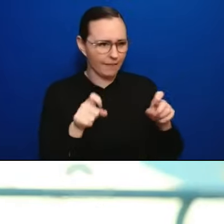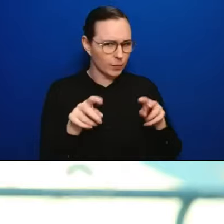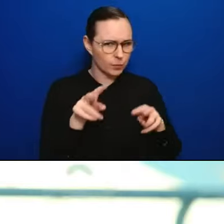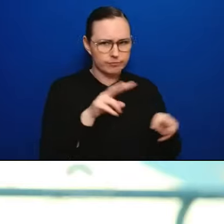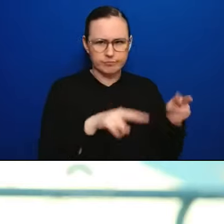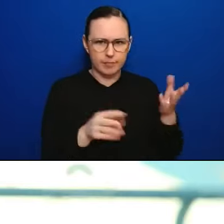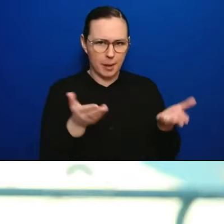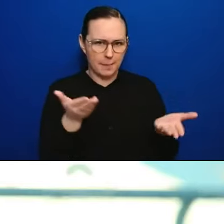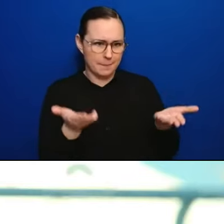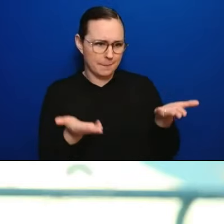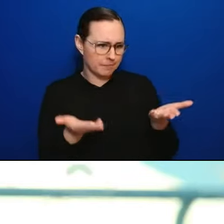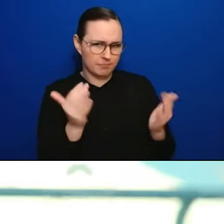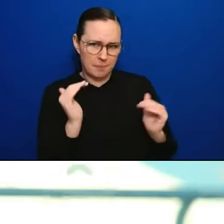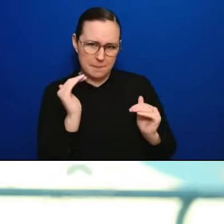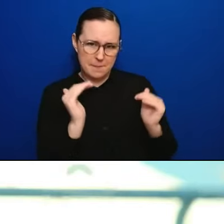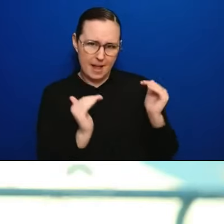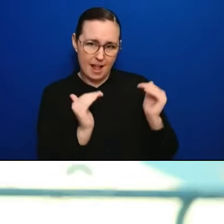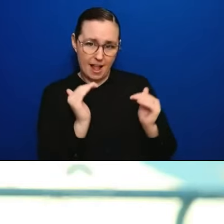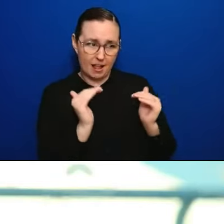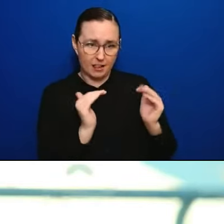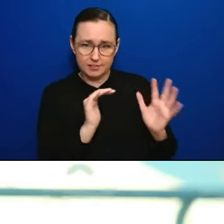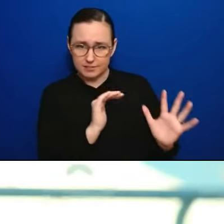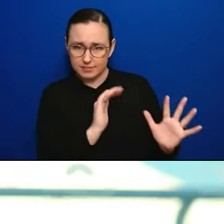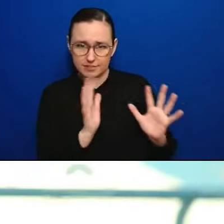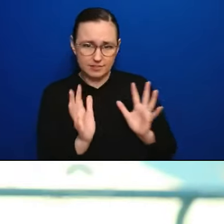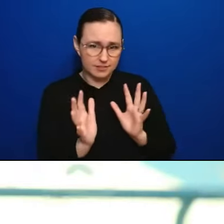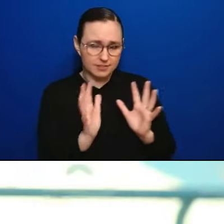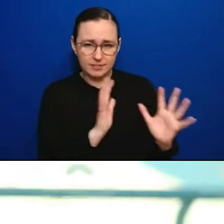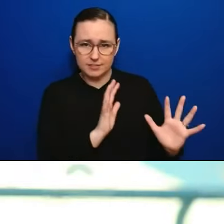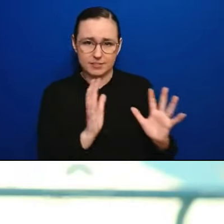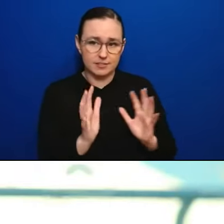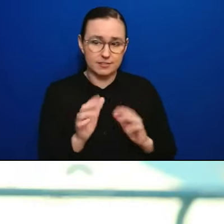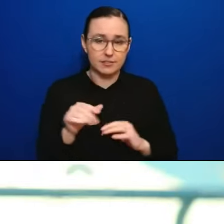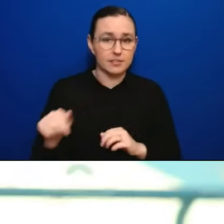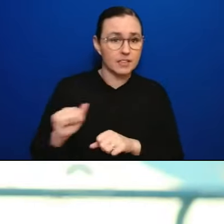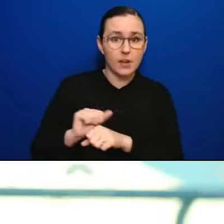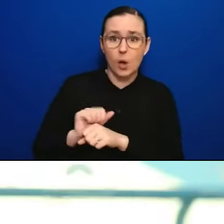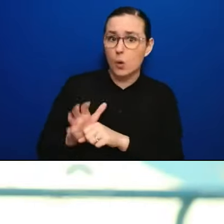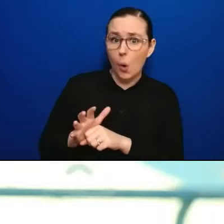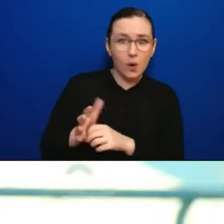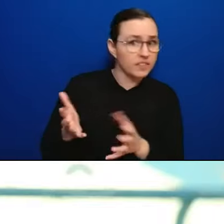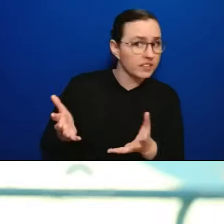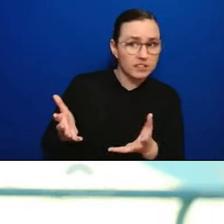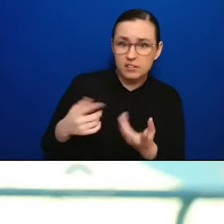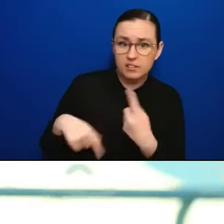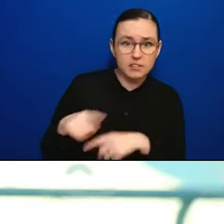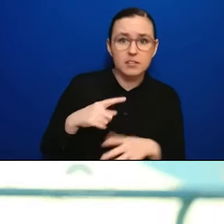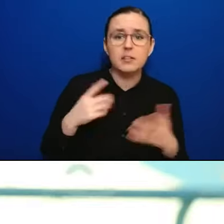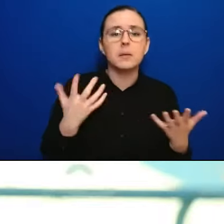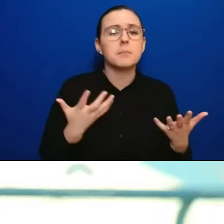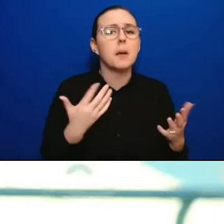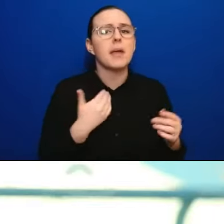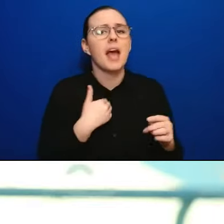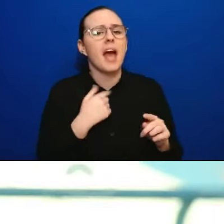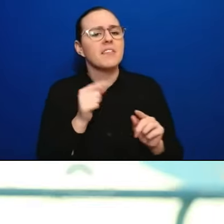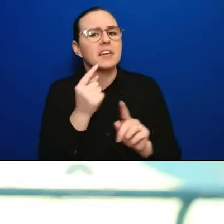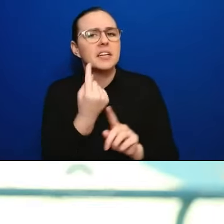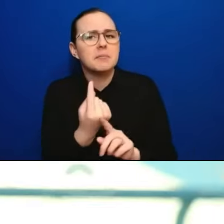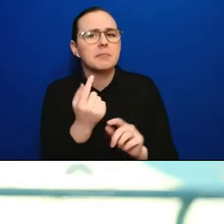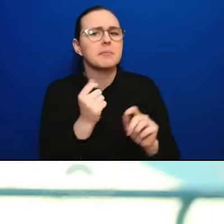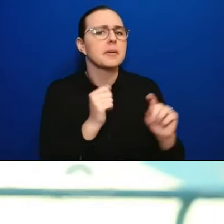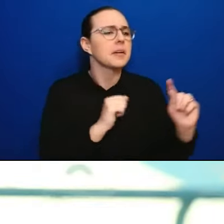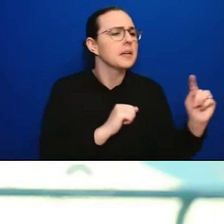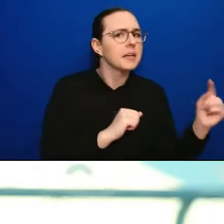balance and that judgment.